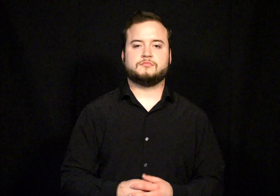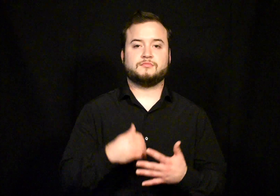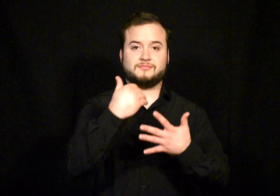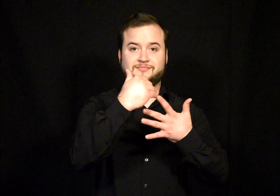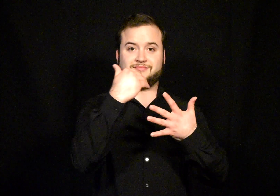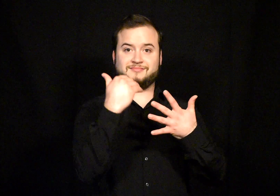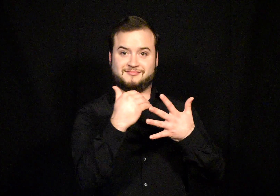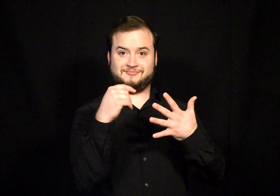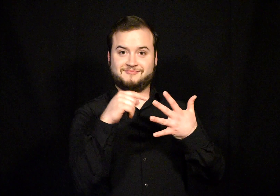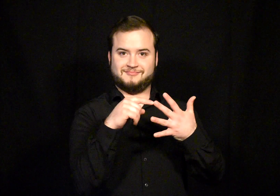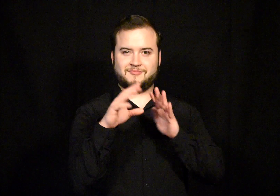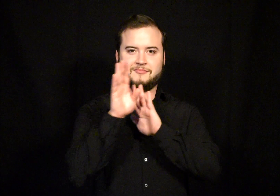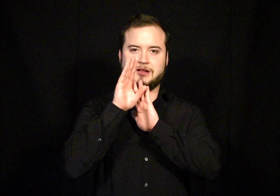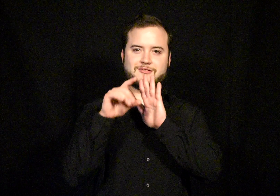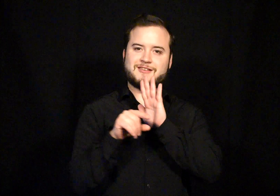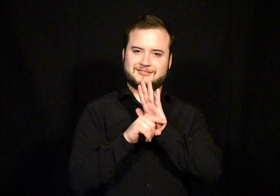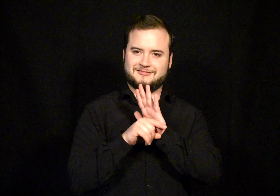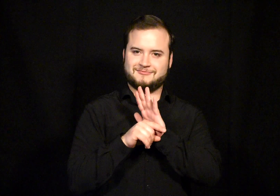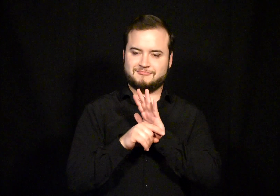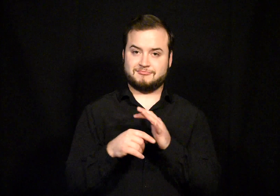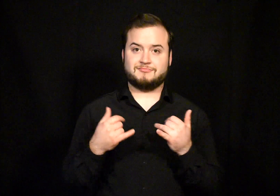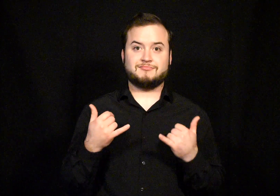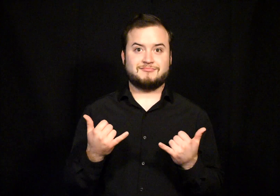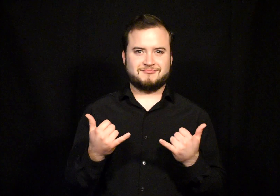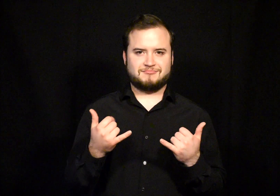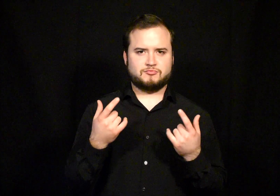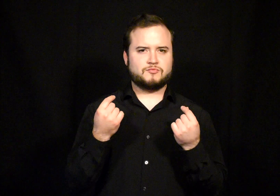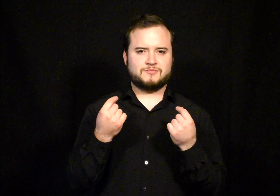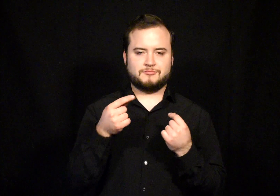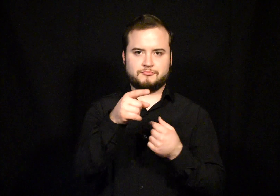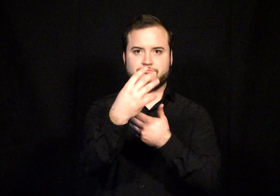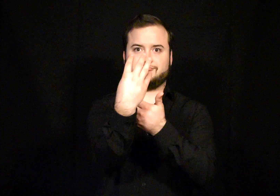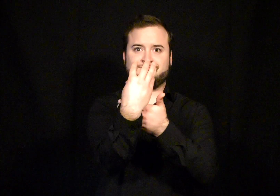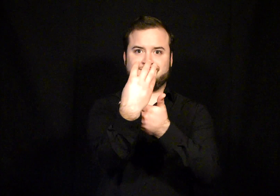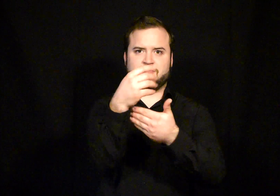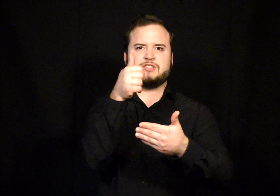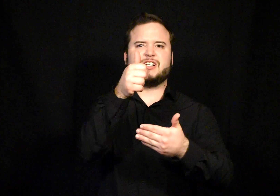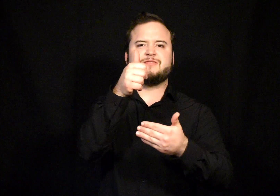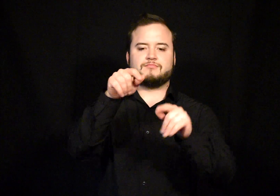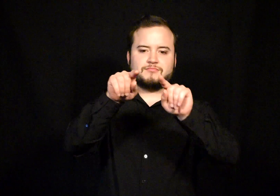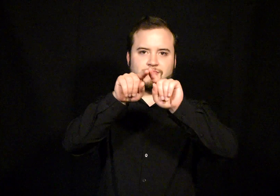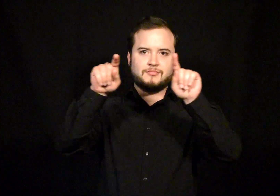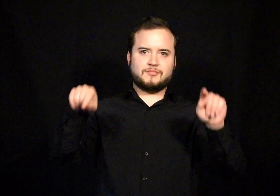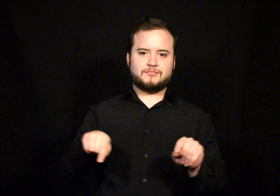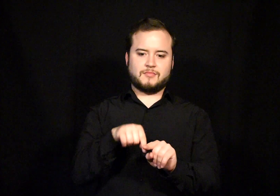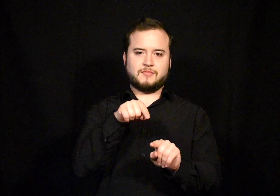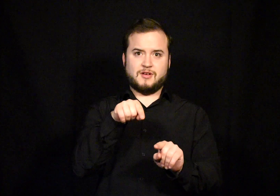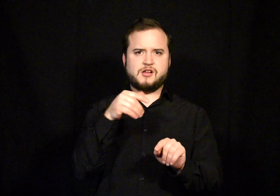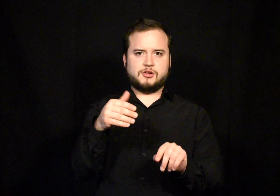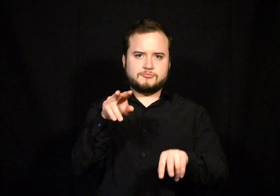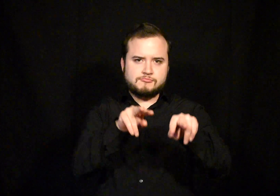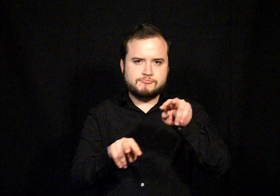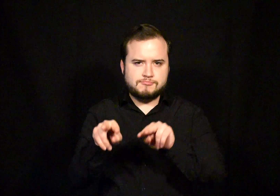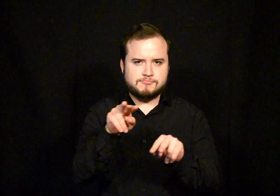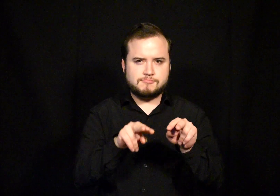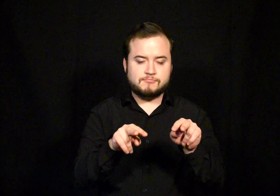Background: Look at the screen of yourself.